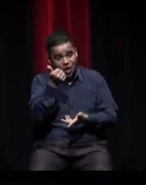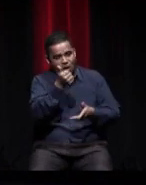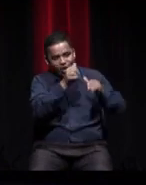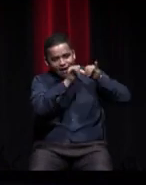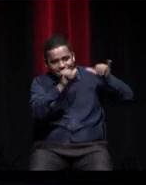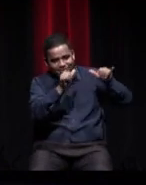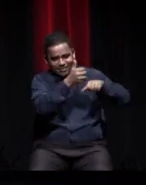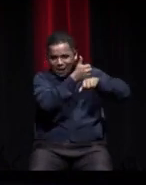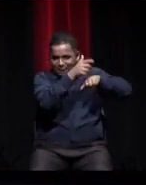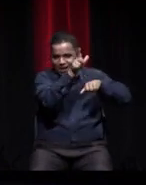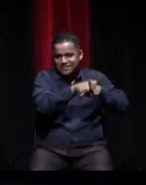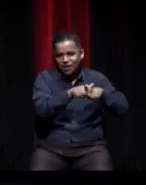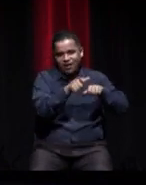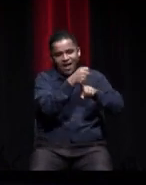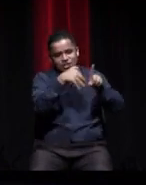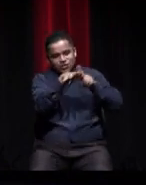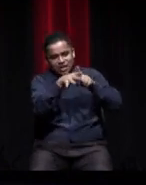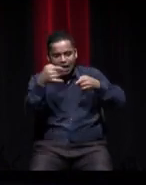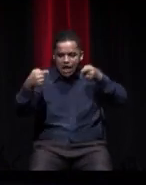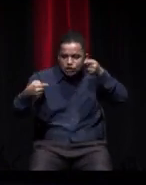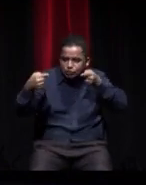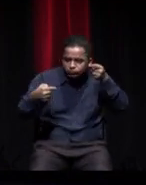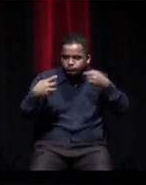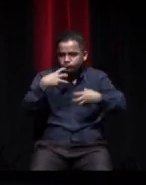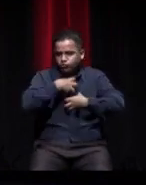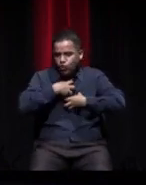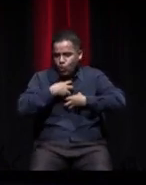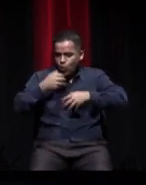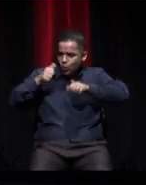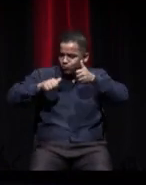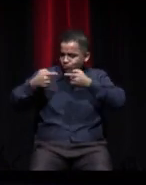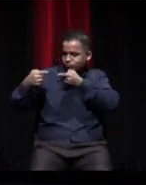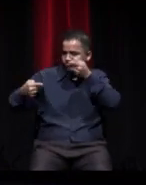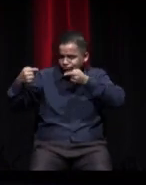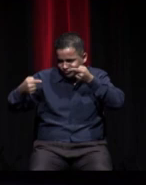is a society debating with itself openly.